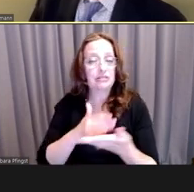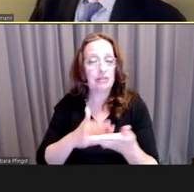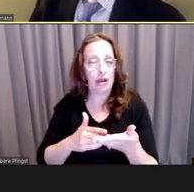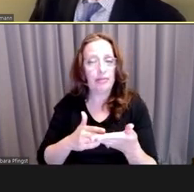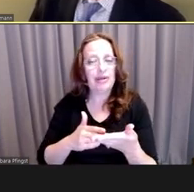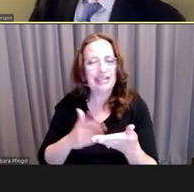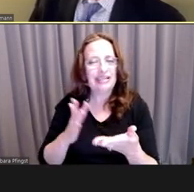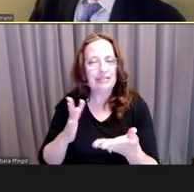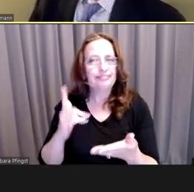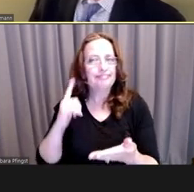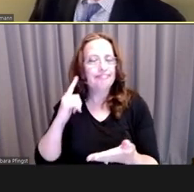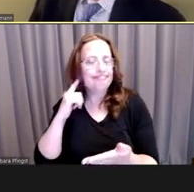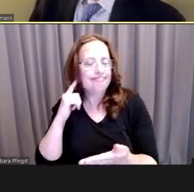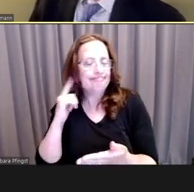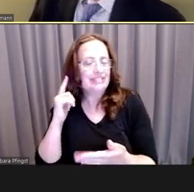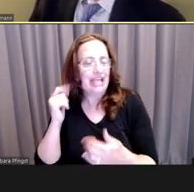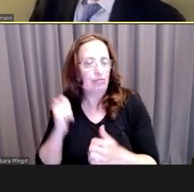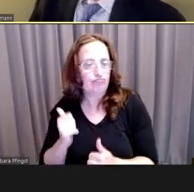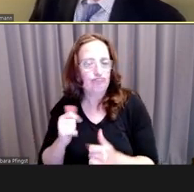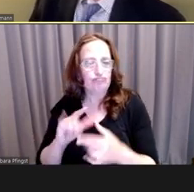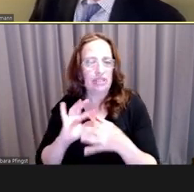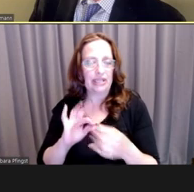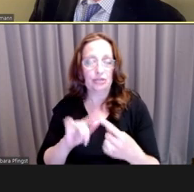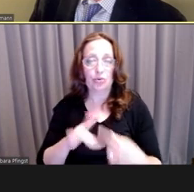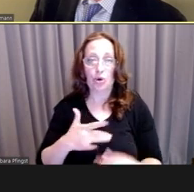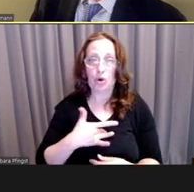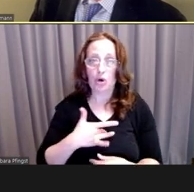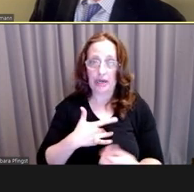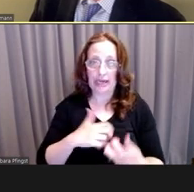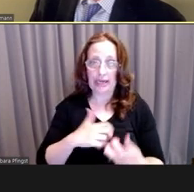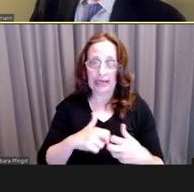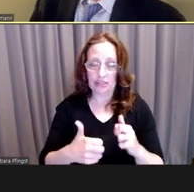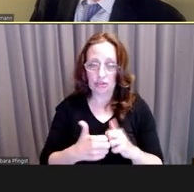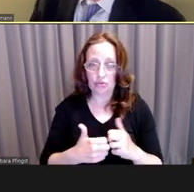And then certainly I work closely with my colleagues in pediatric infectious disease,